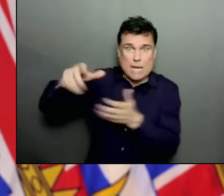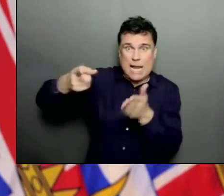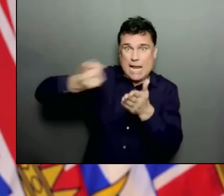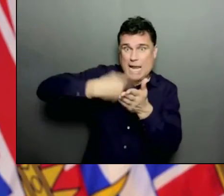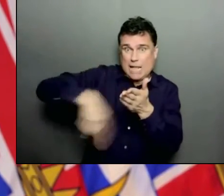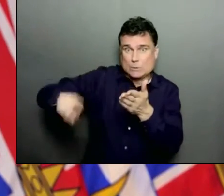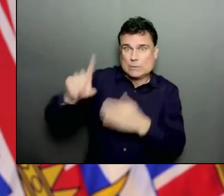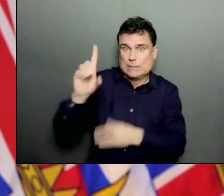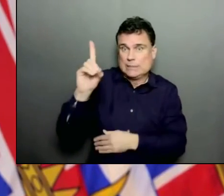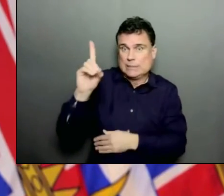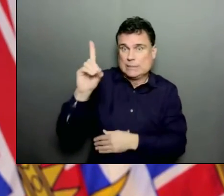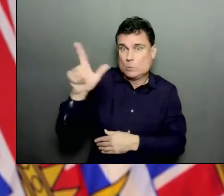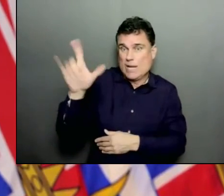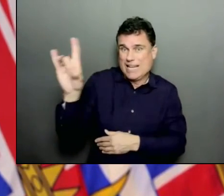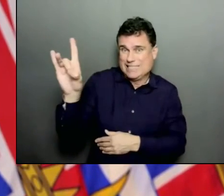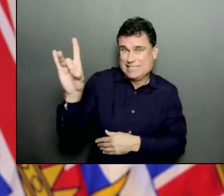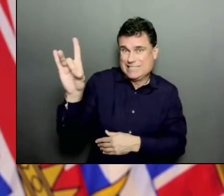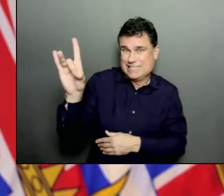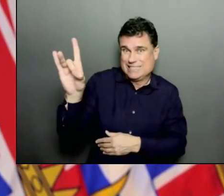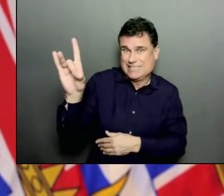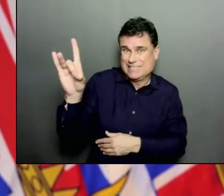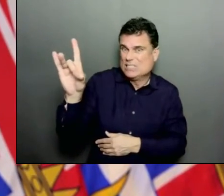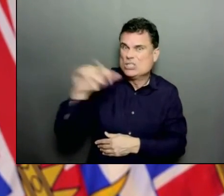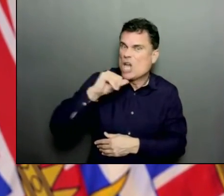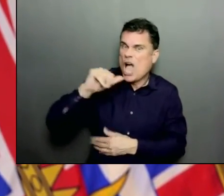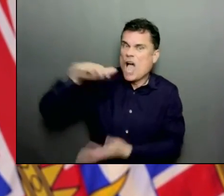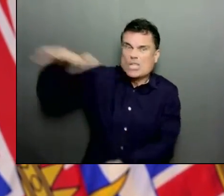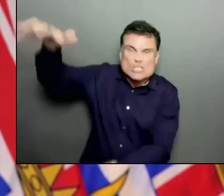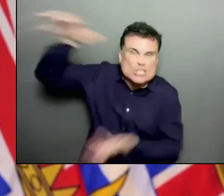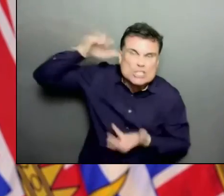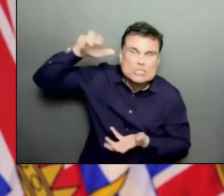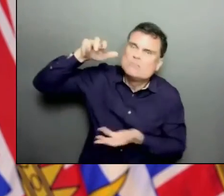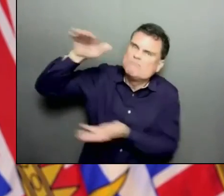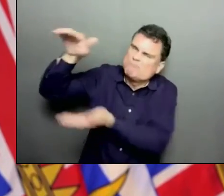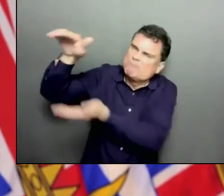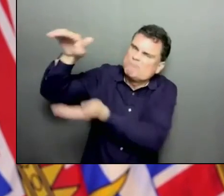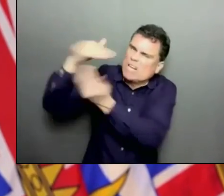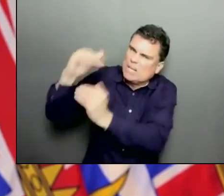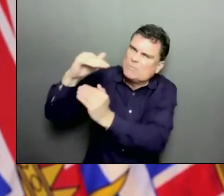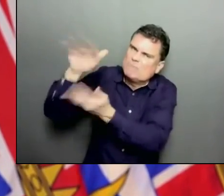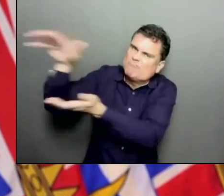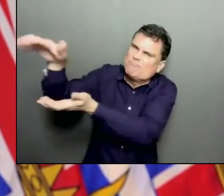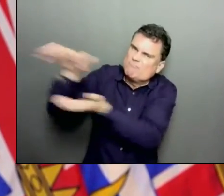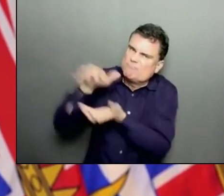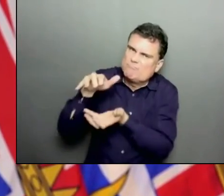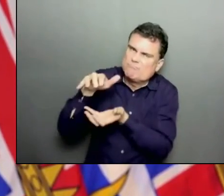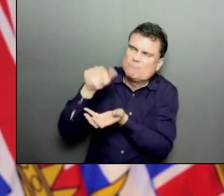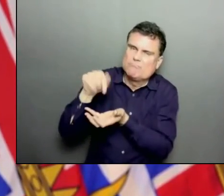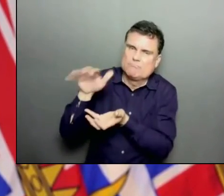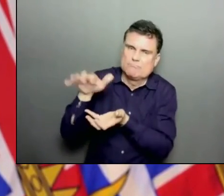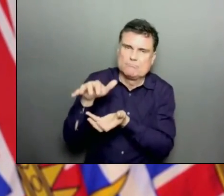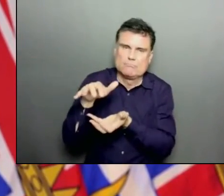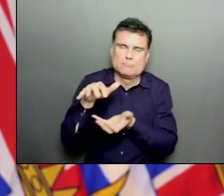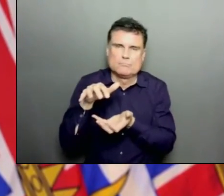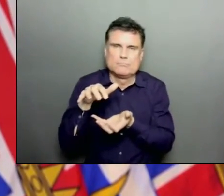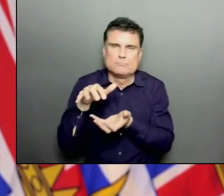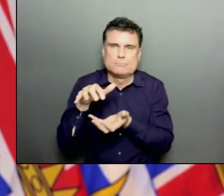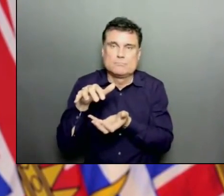28, and the amount we have in British Columbia yet to be fully confirmed, but will be going to all areas of the